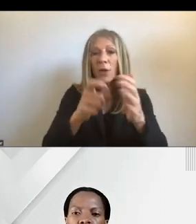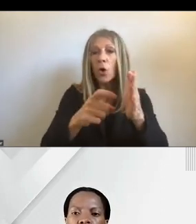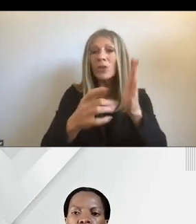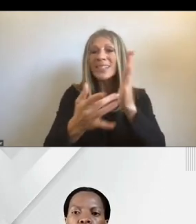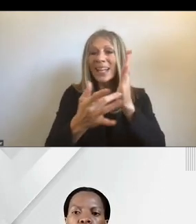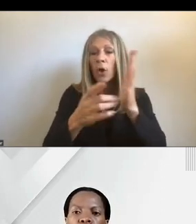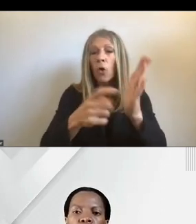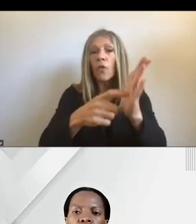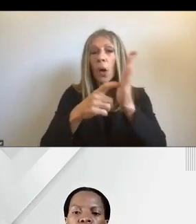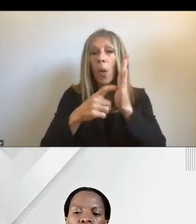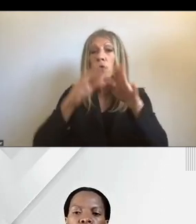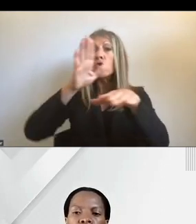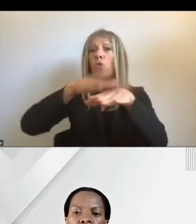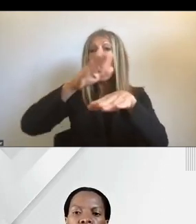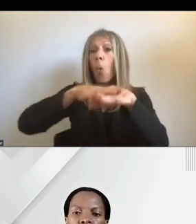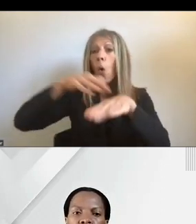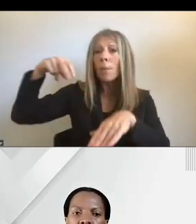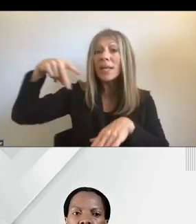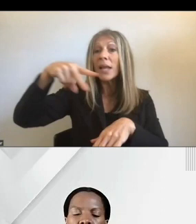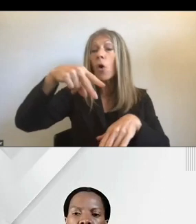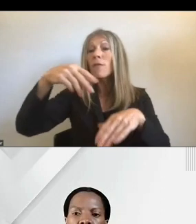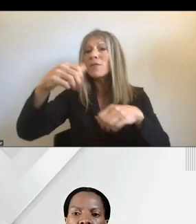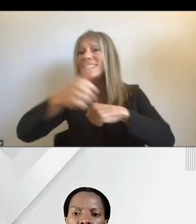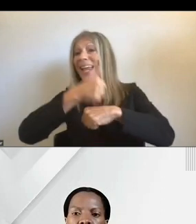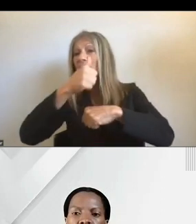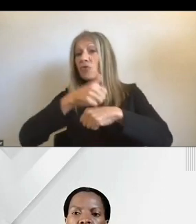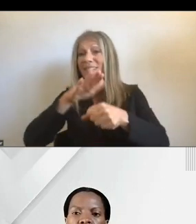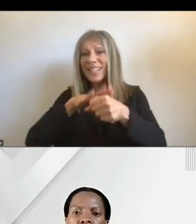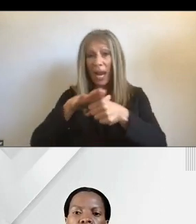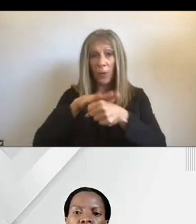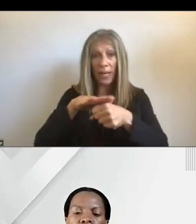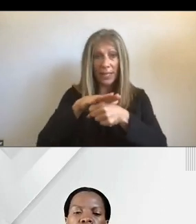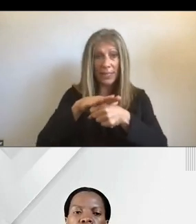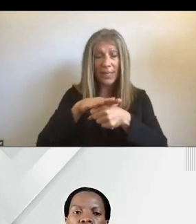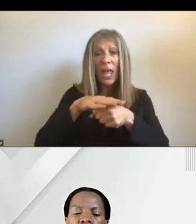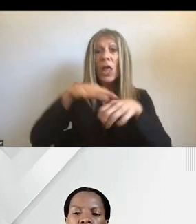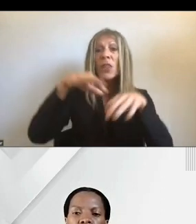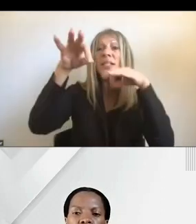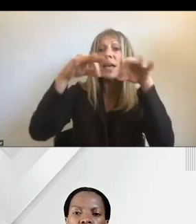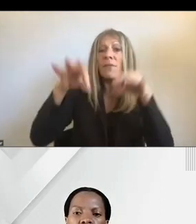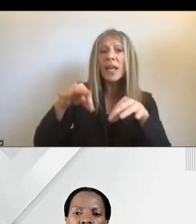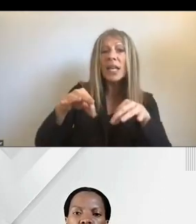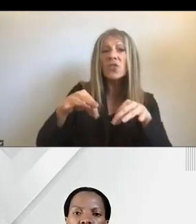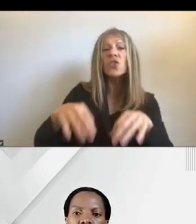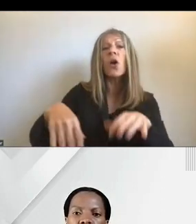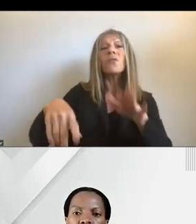to warn pedestrians of hazardous areas. The definition of detectable warning surfaces